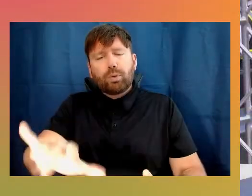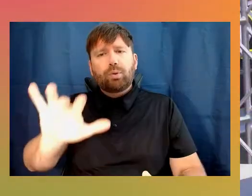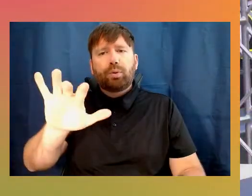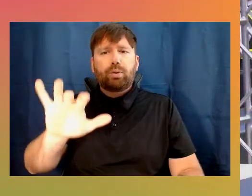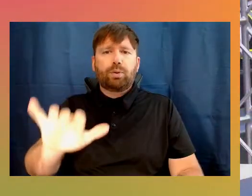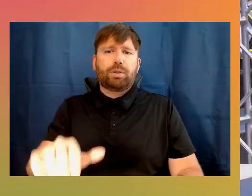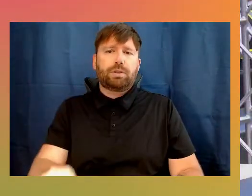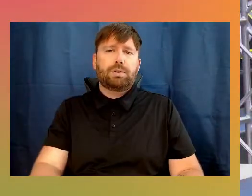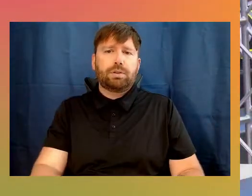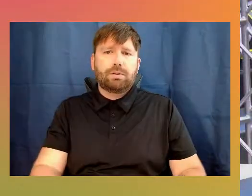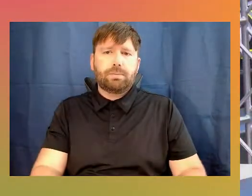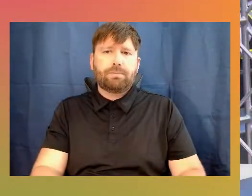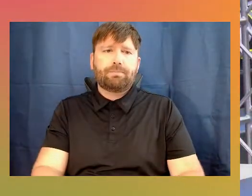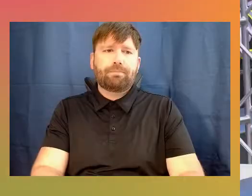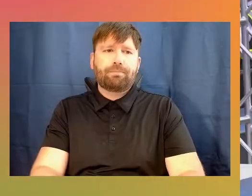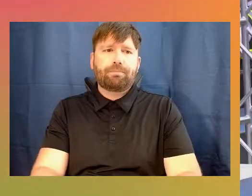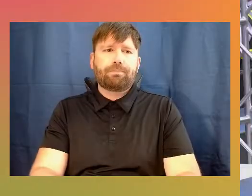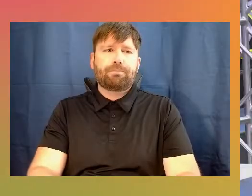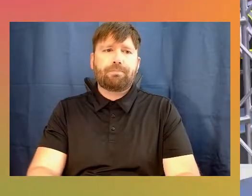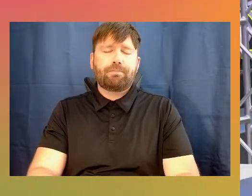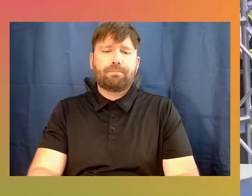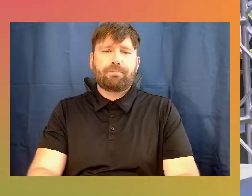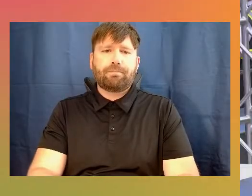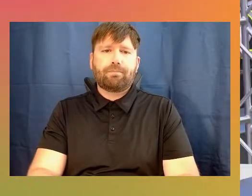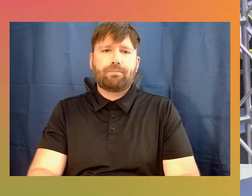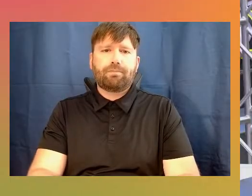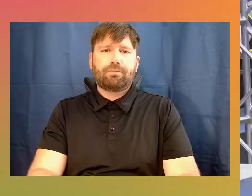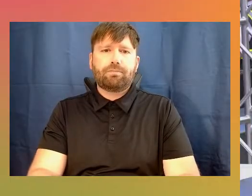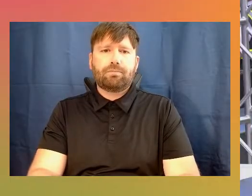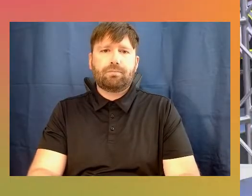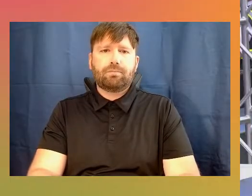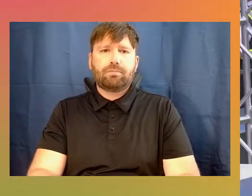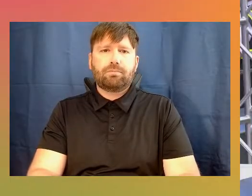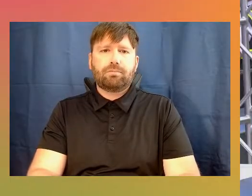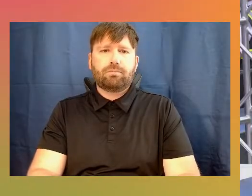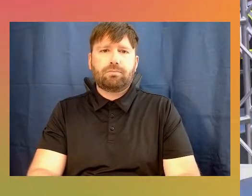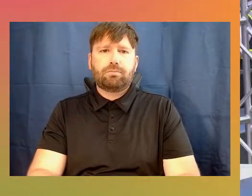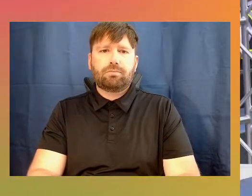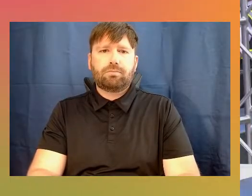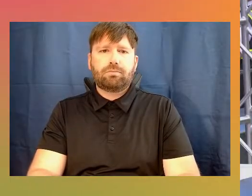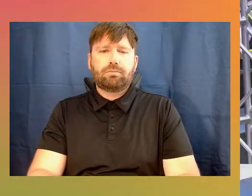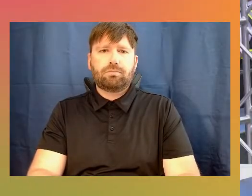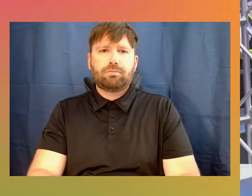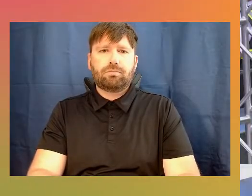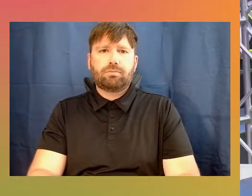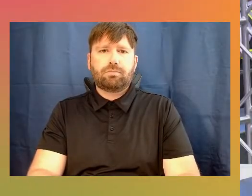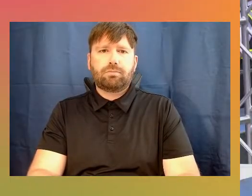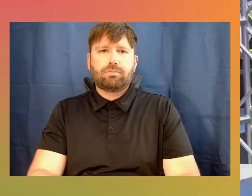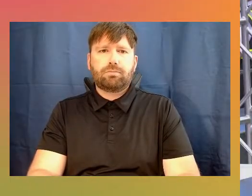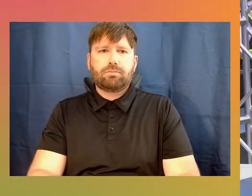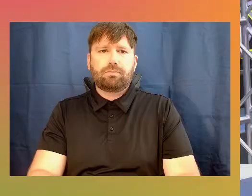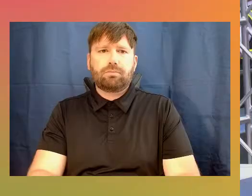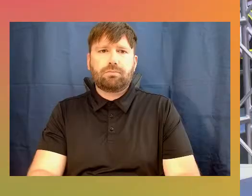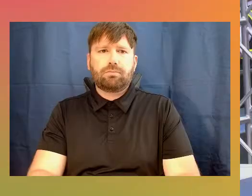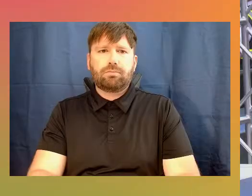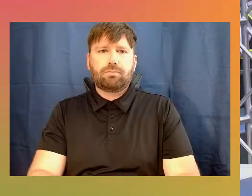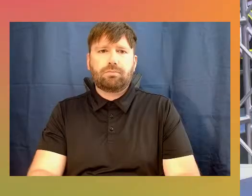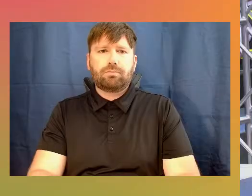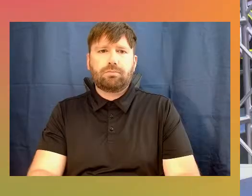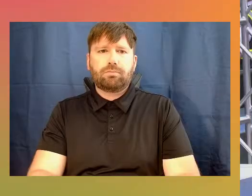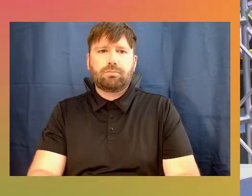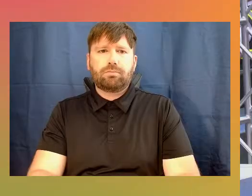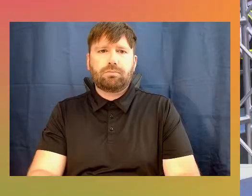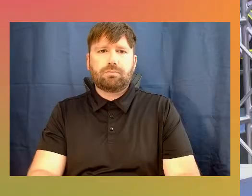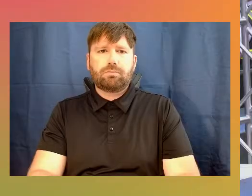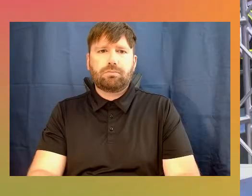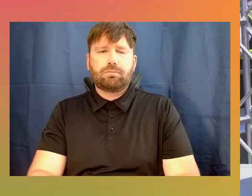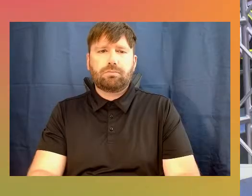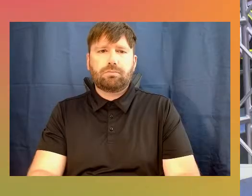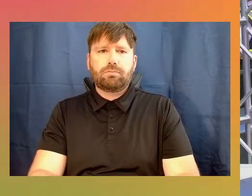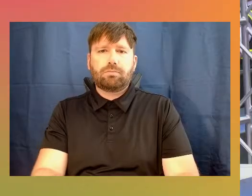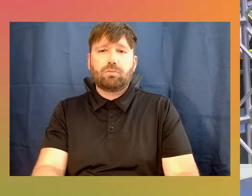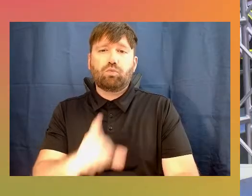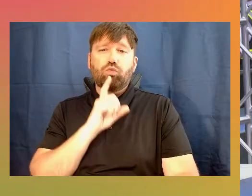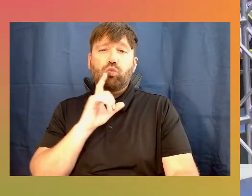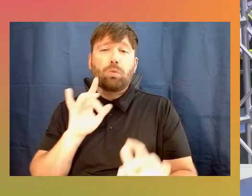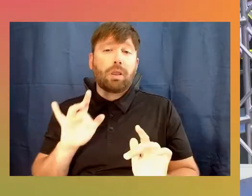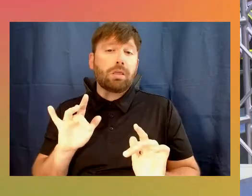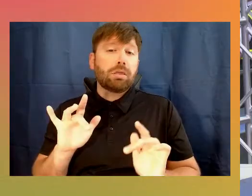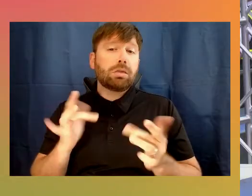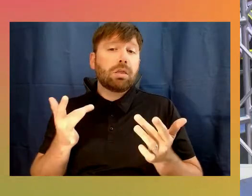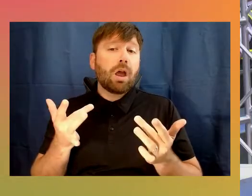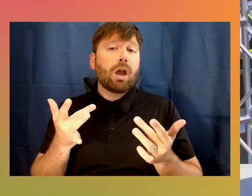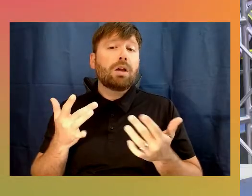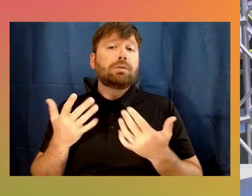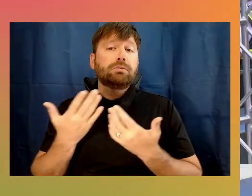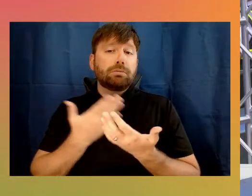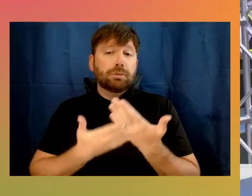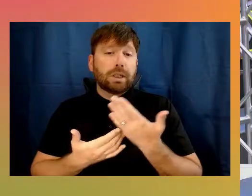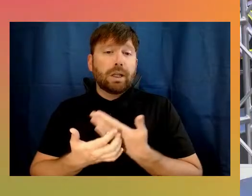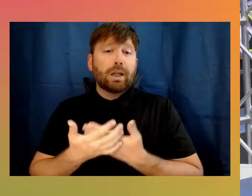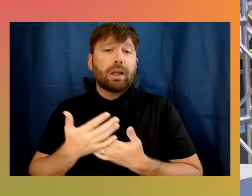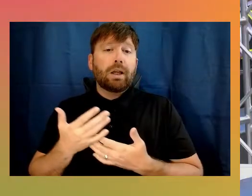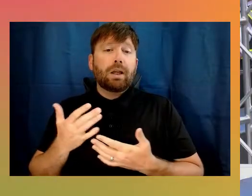AND LET IT GO THROUGH THE